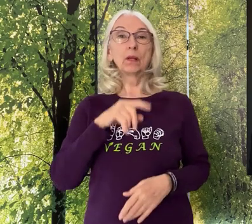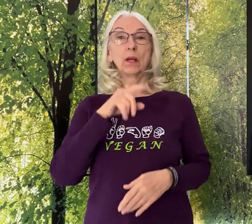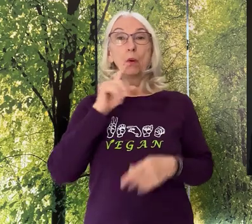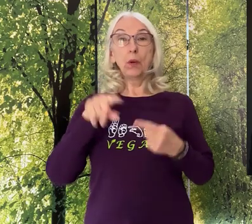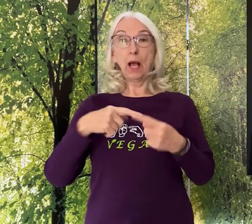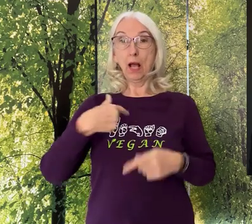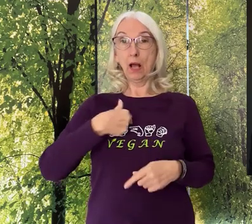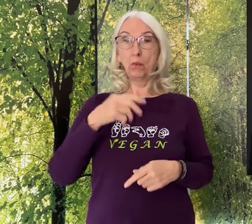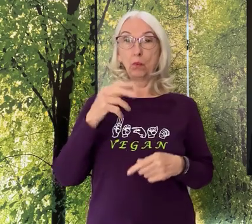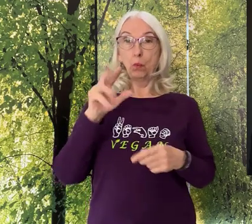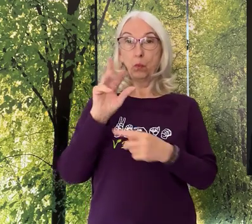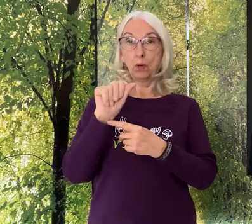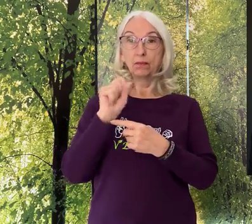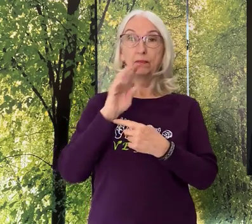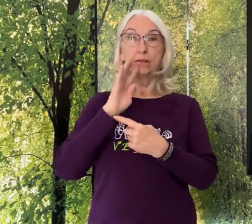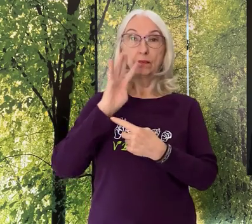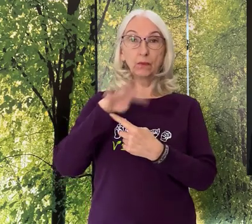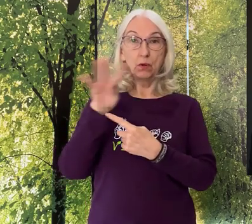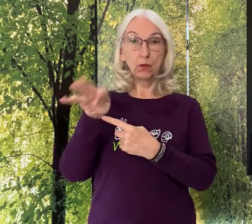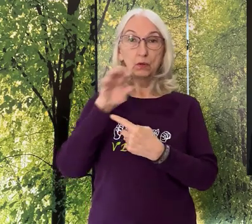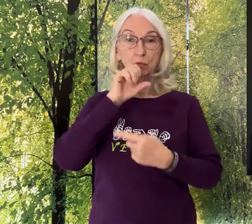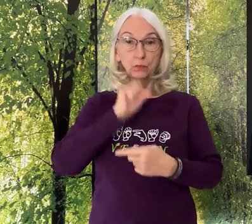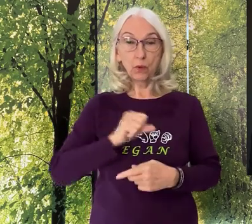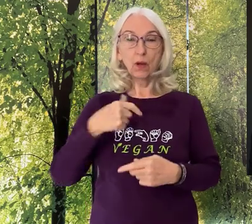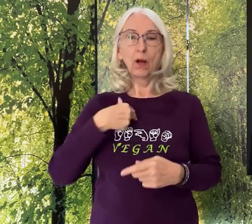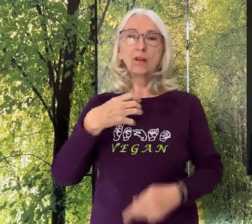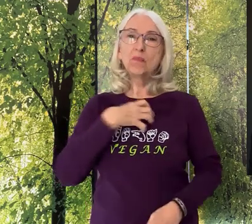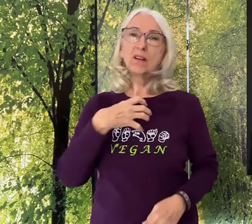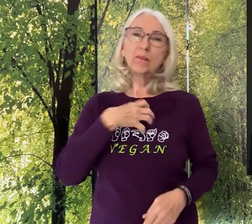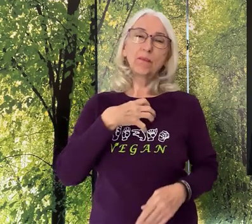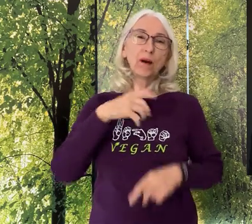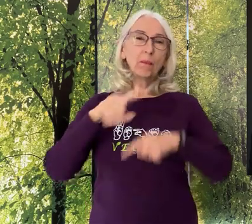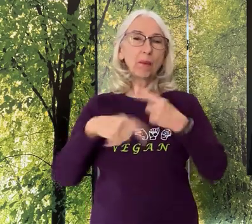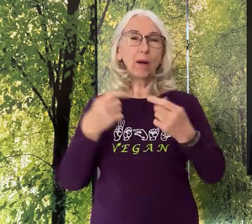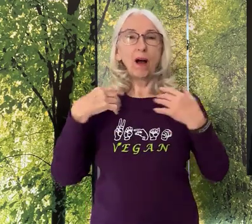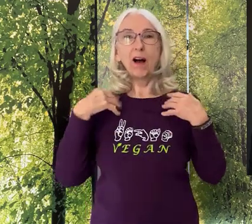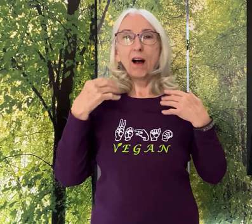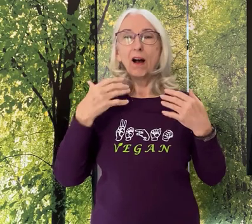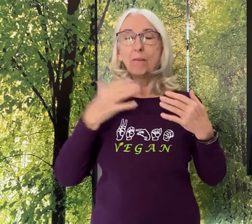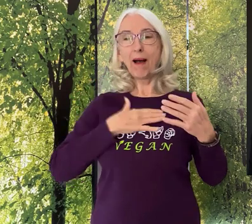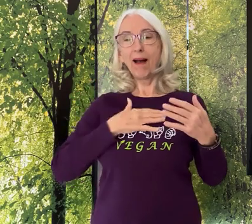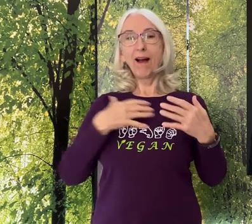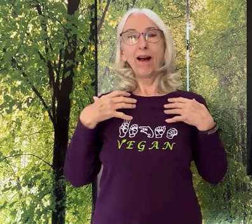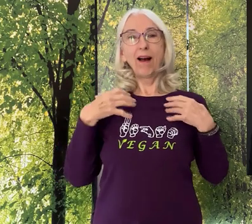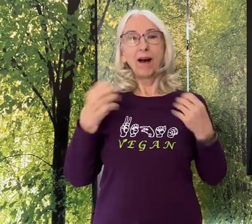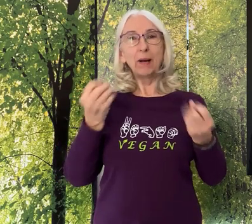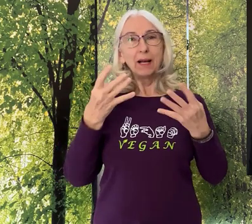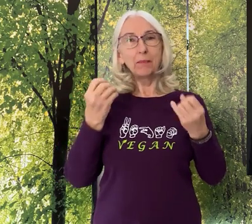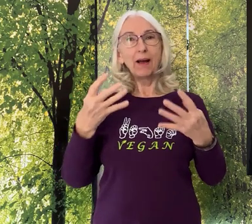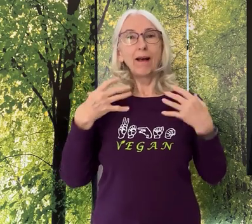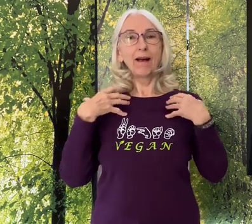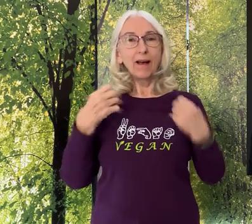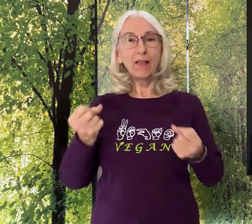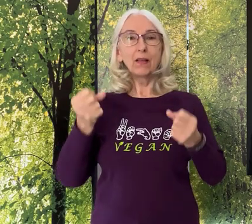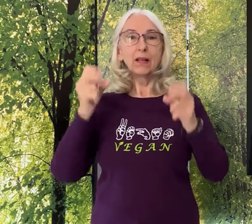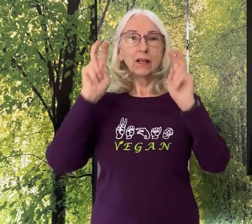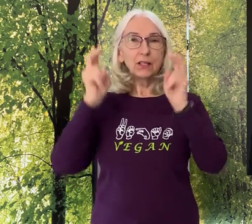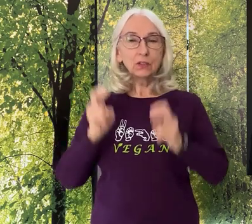When I was 44, I complained about my many health issues.